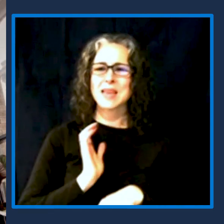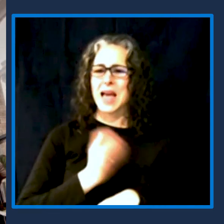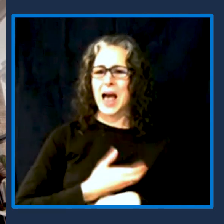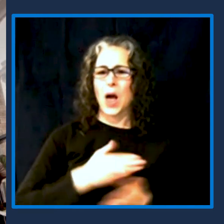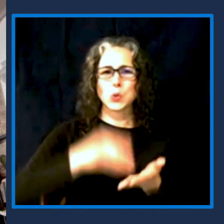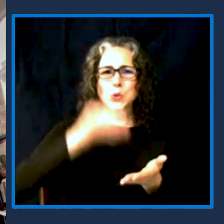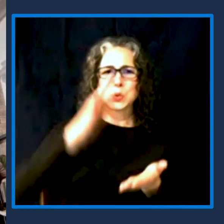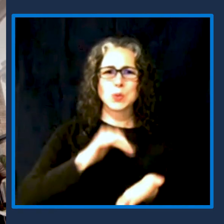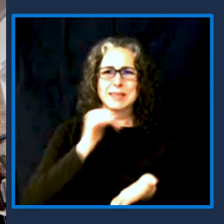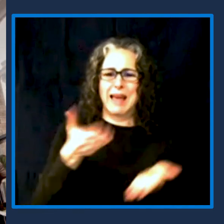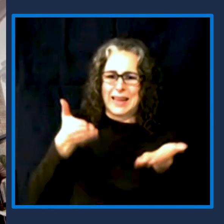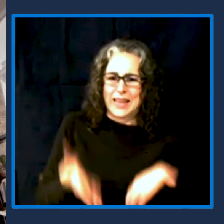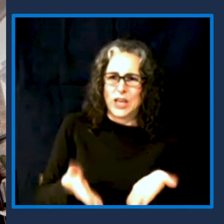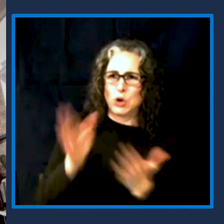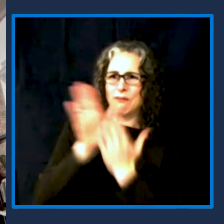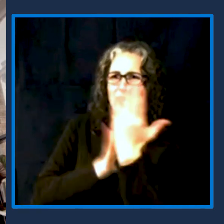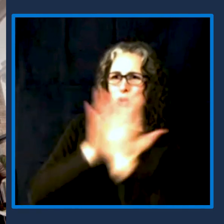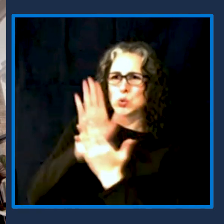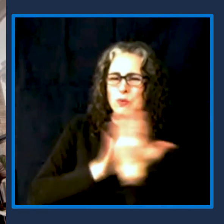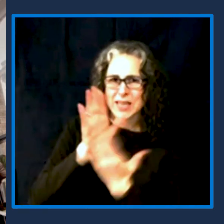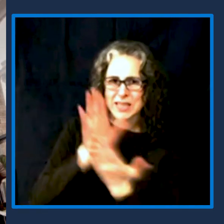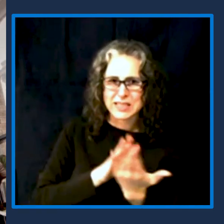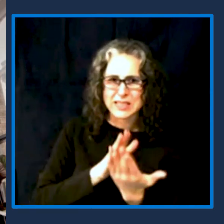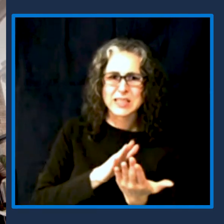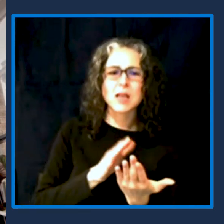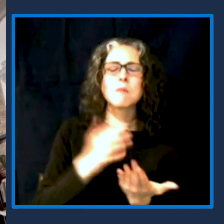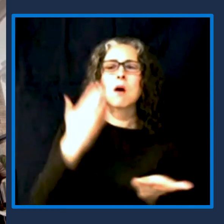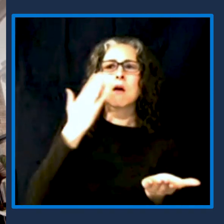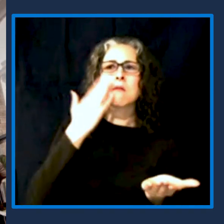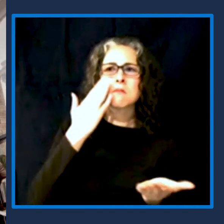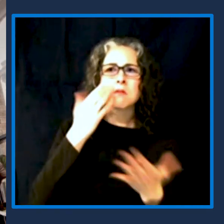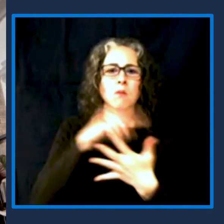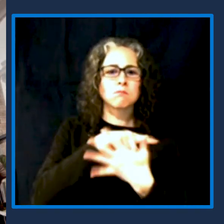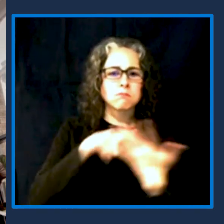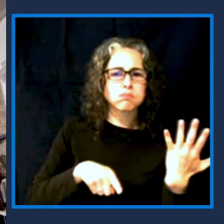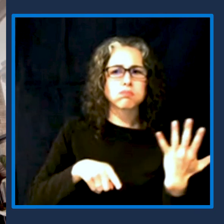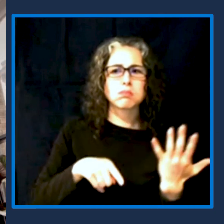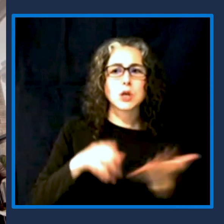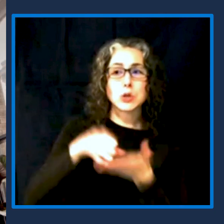face to face and with these tools we know that while our students are working at home